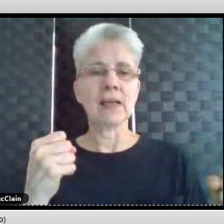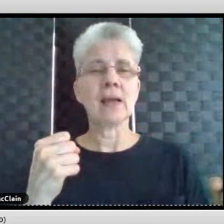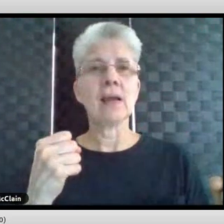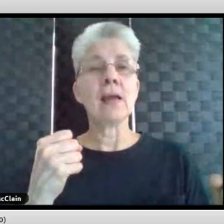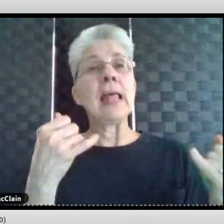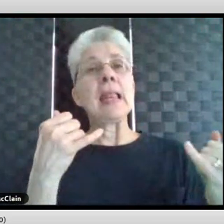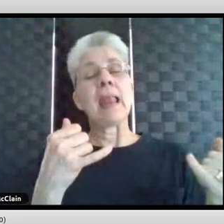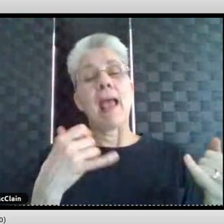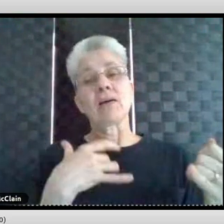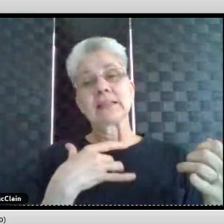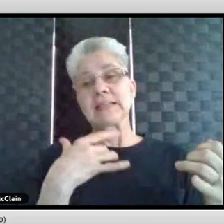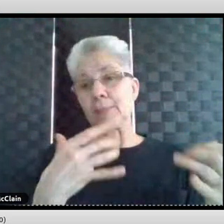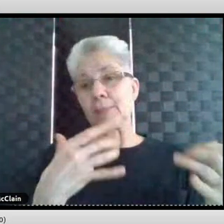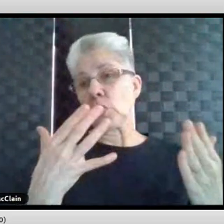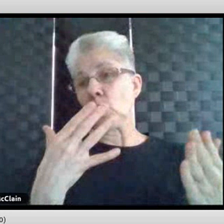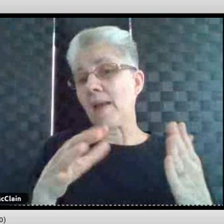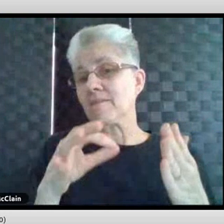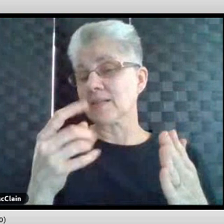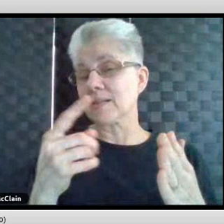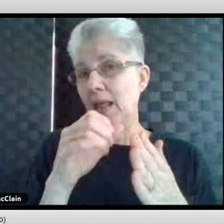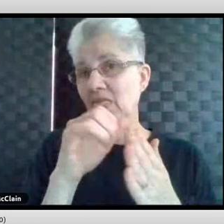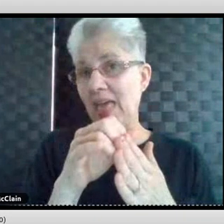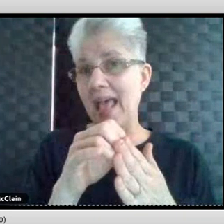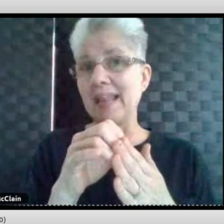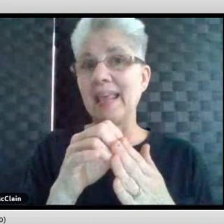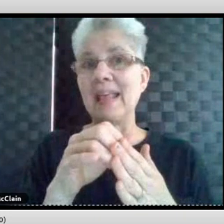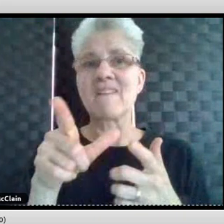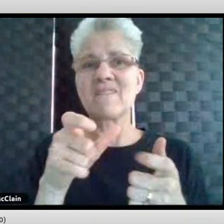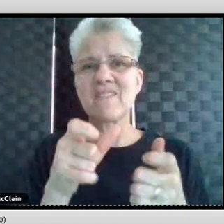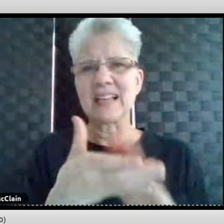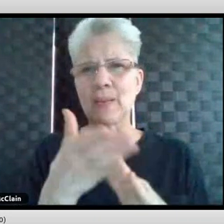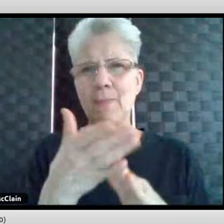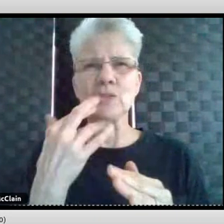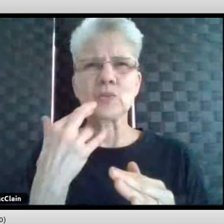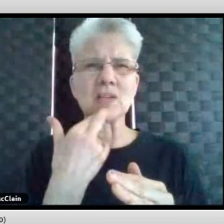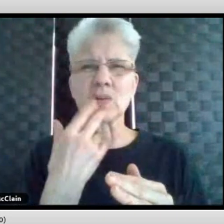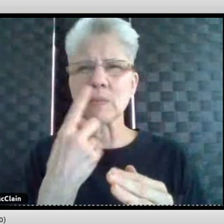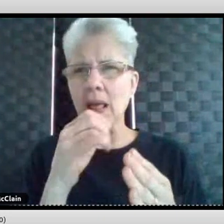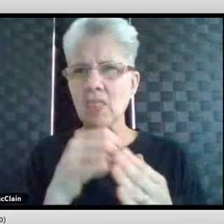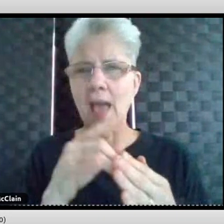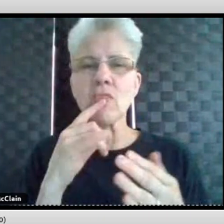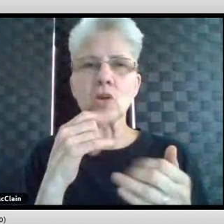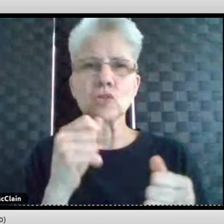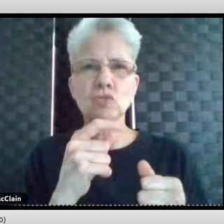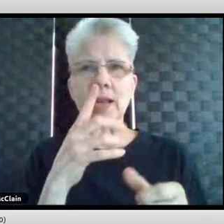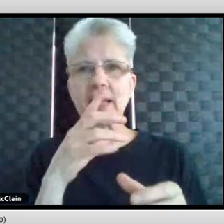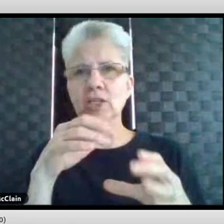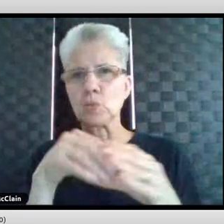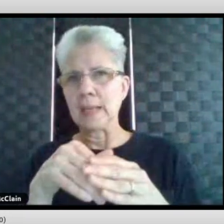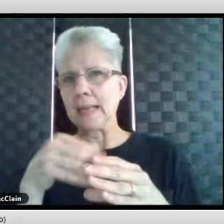Now, typically you might find something like that in a fast-paced restaurant or something like that where they're trying to get you in and out.